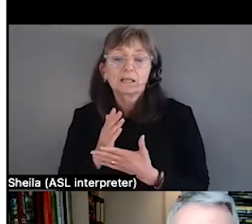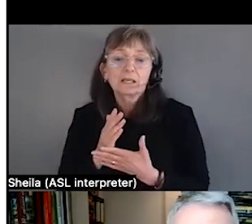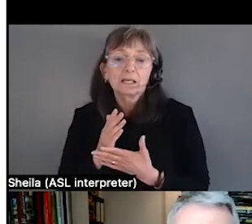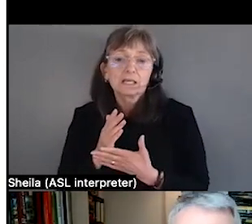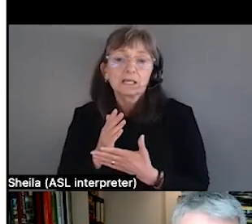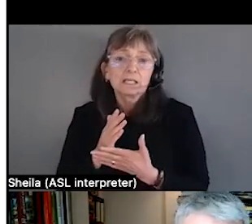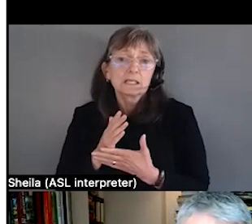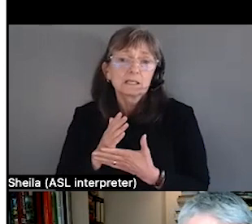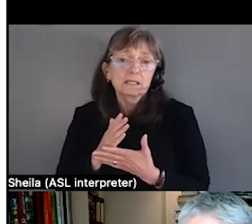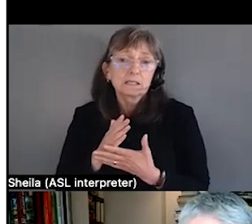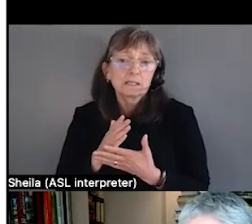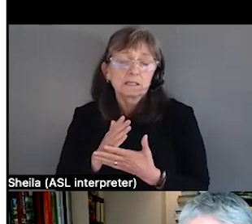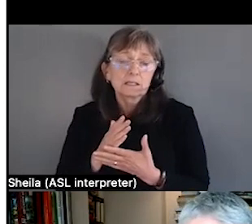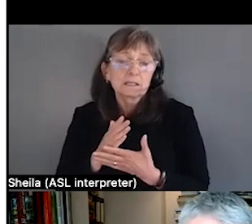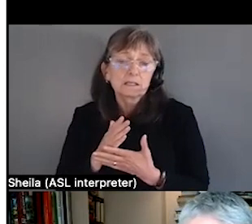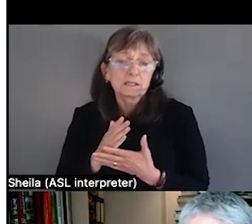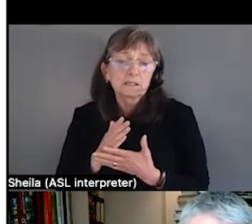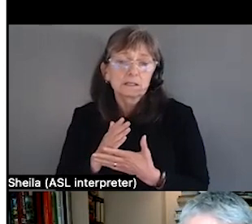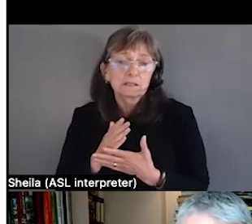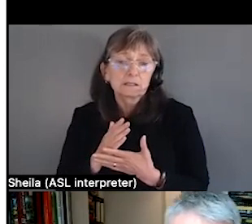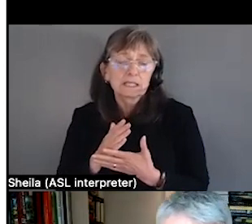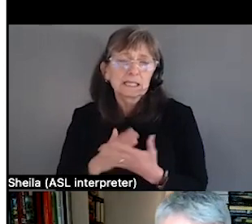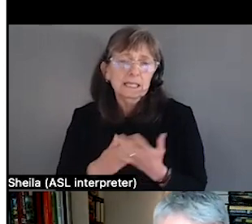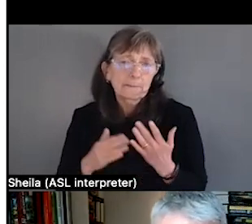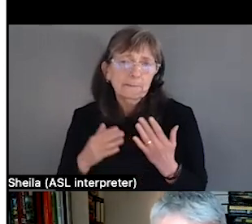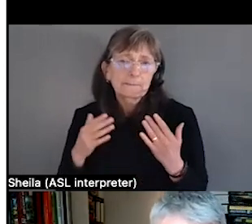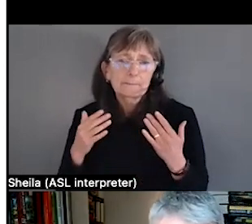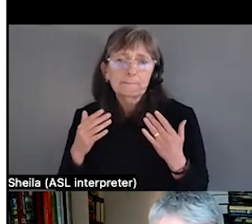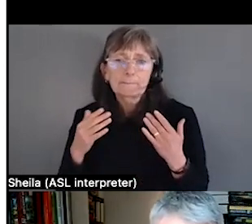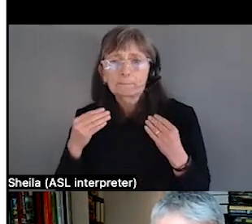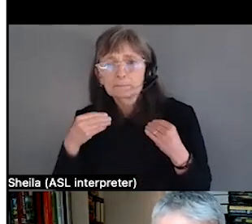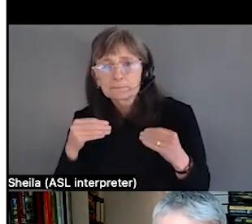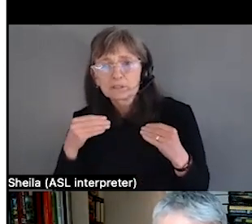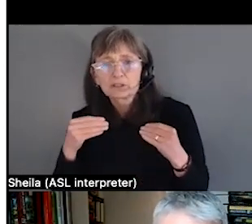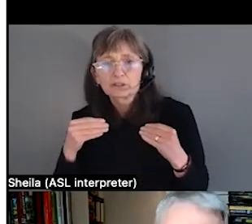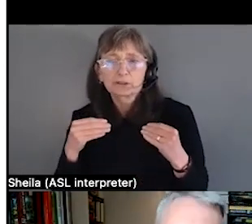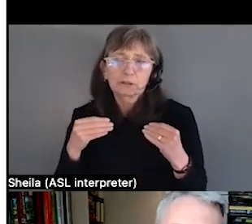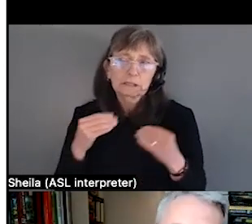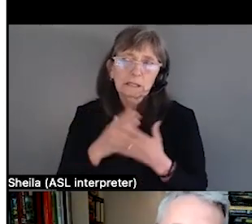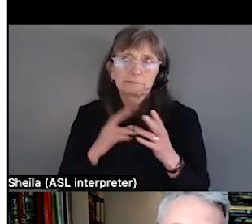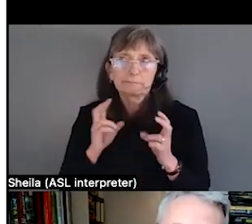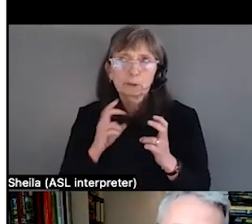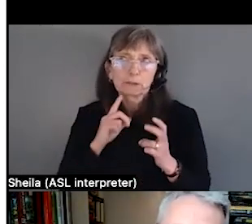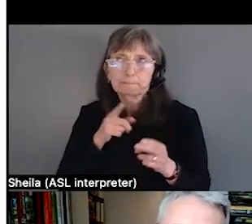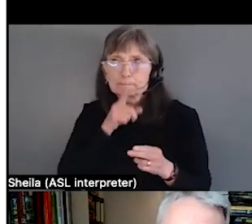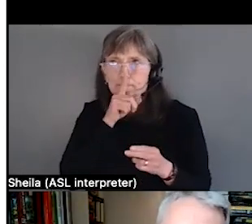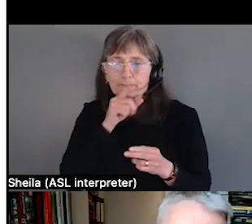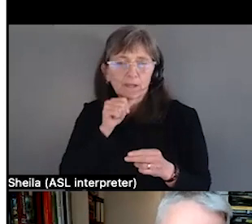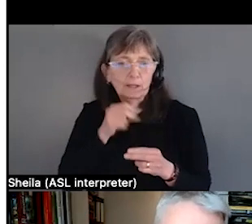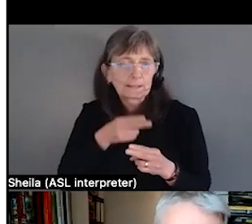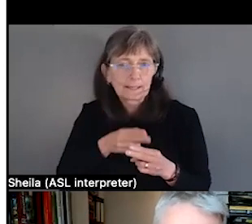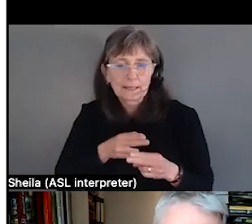it's a bit like not mentioning certain characters from certain titles, but have got worse at this